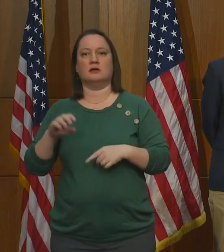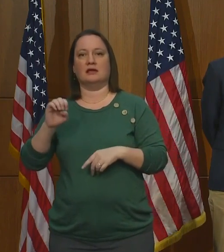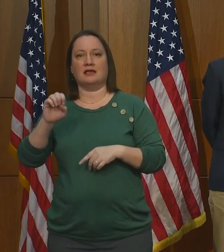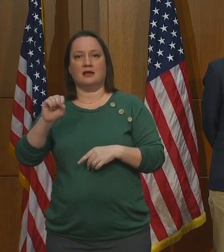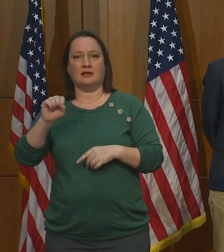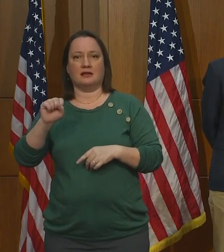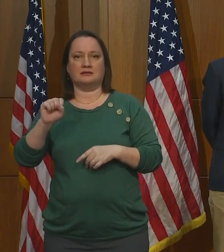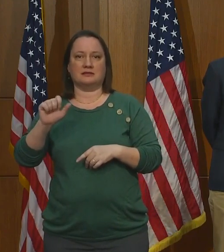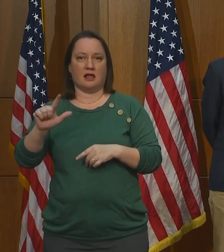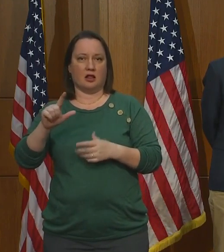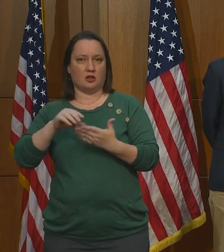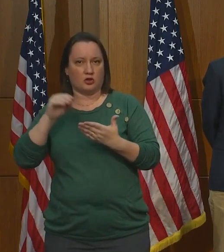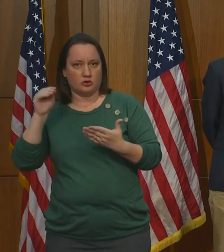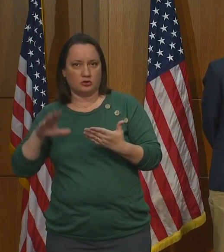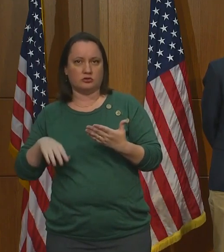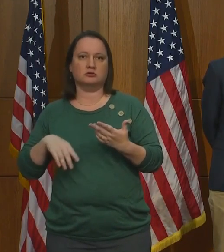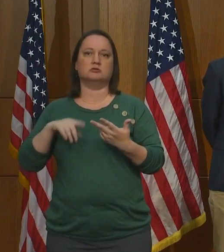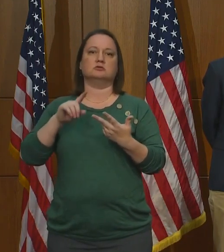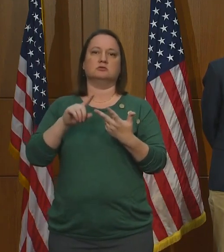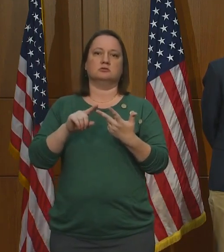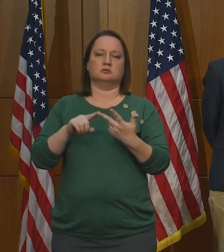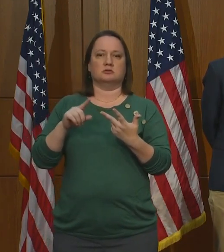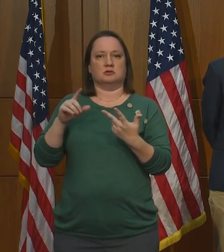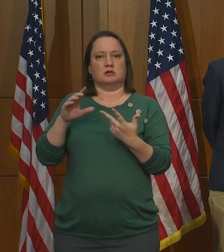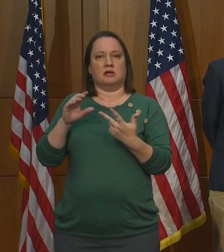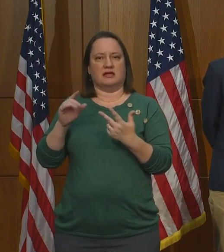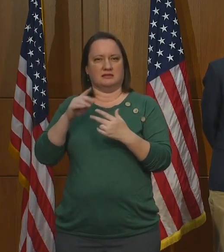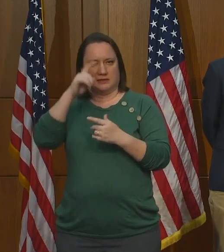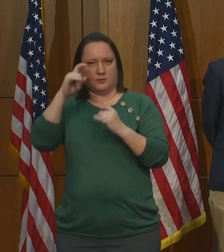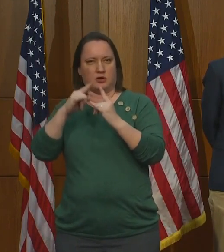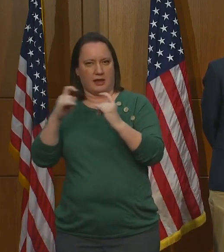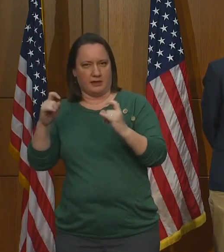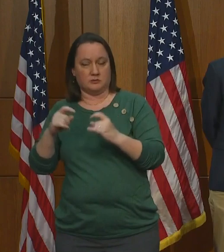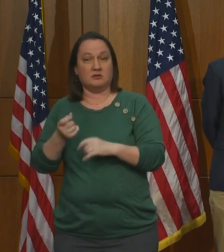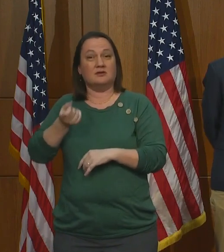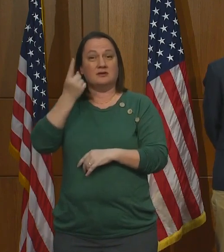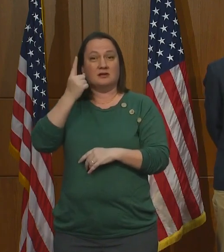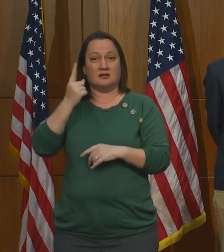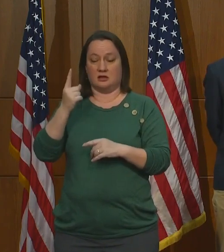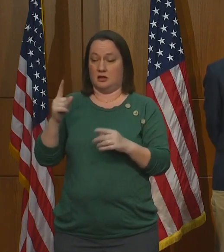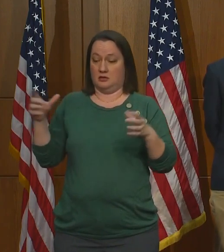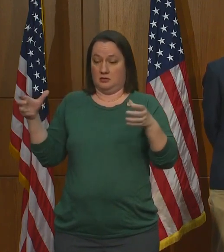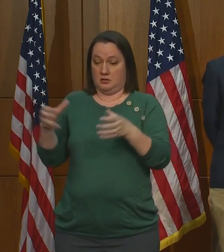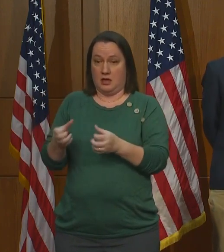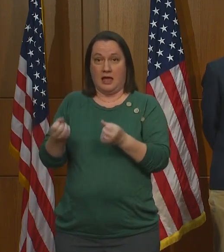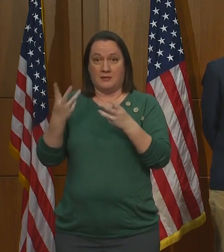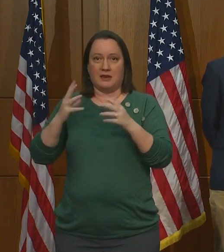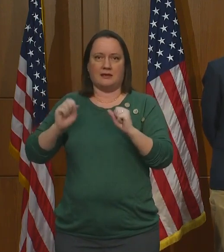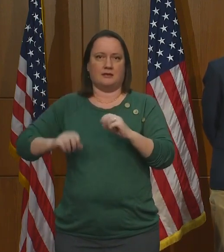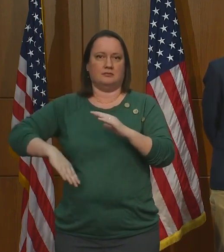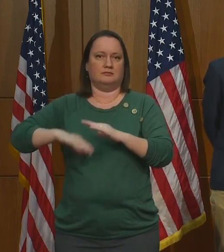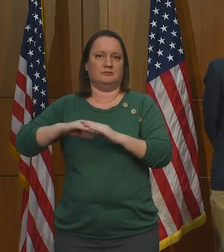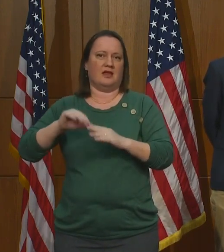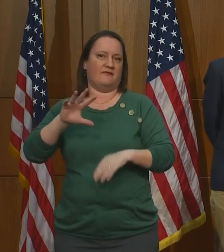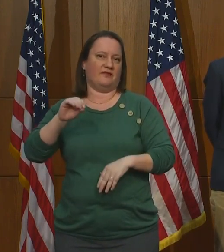KIDS SUMMER CAMPS OPERATE IN SCHOOL SETTINGS. IT'S IMPORTANT TO NOTE THAT IN FACE TO LARGE